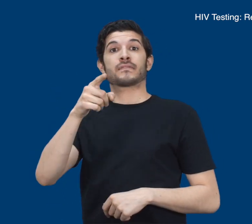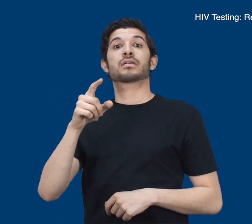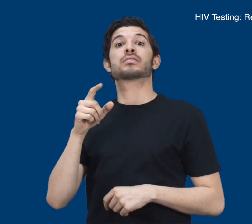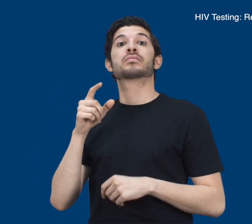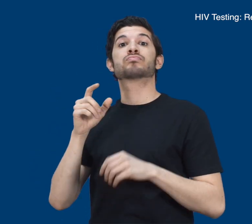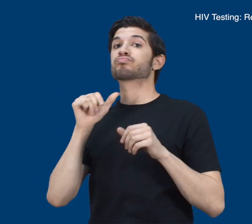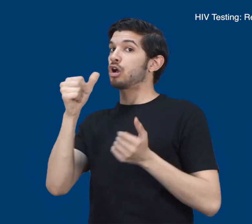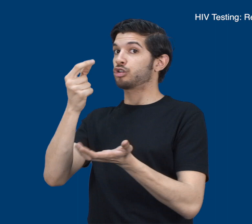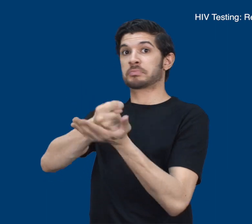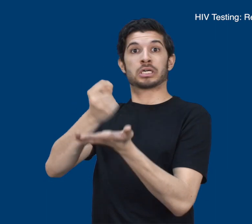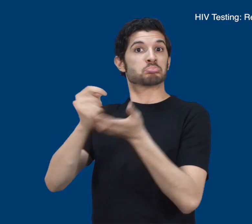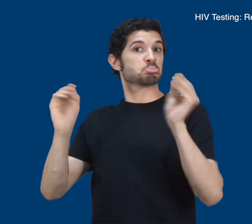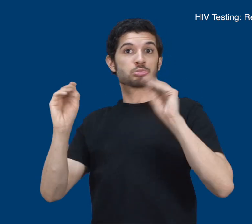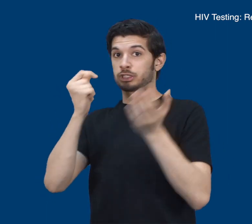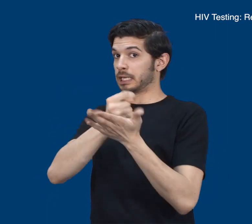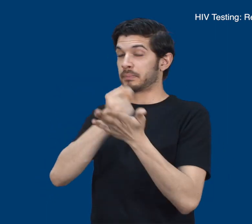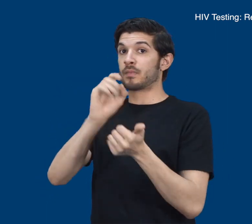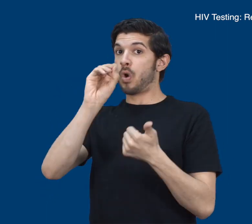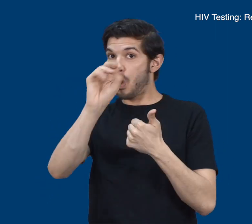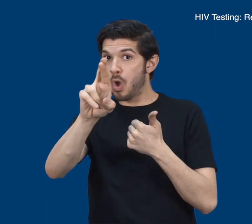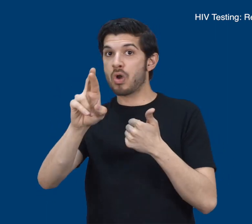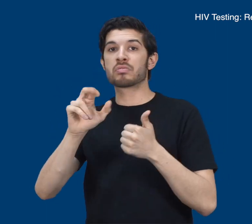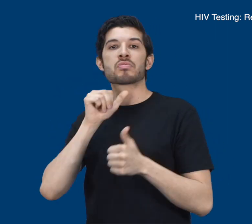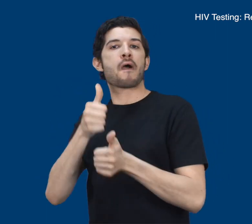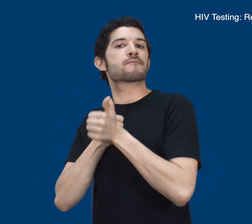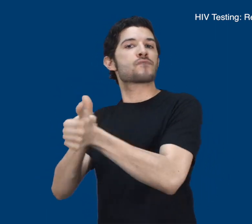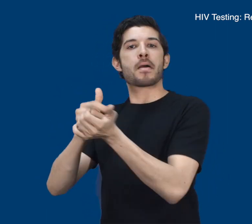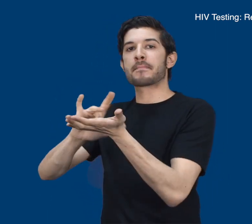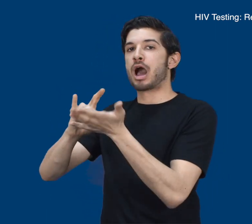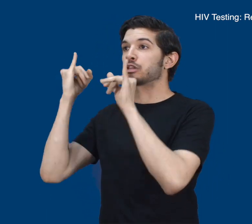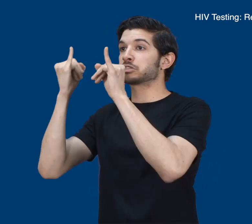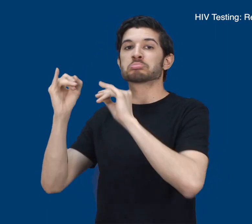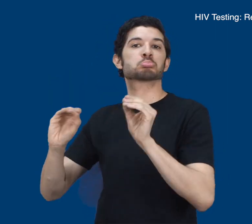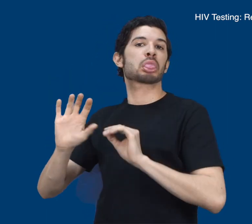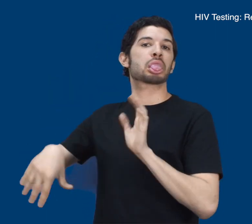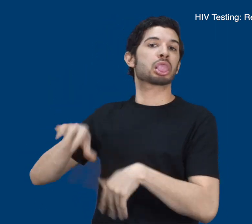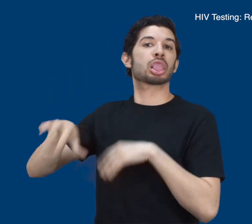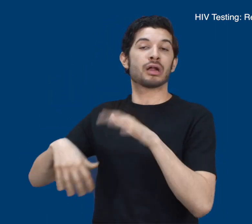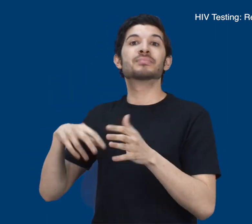If you do not get treatments, or if you don't follow medical instructions,